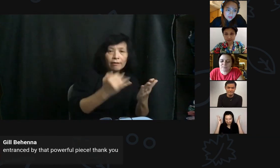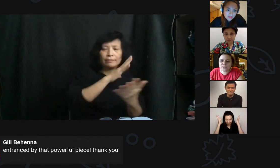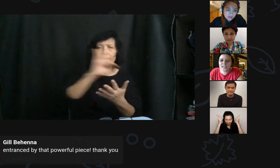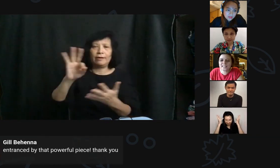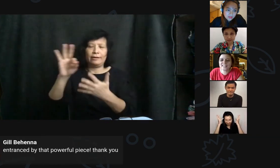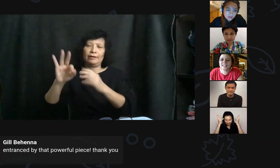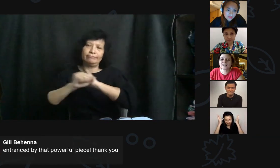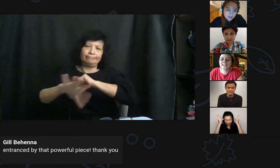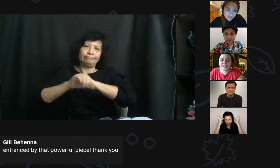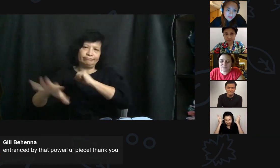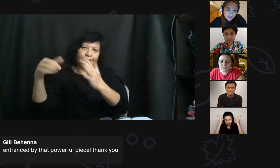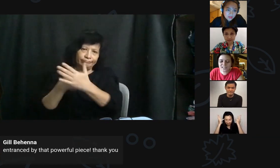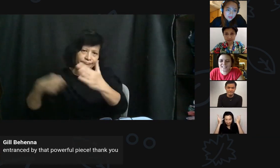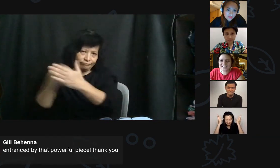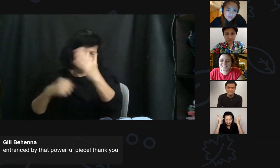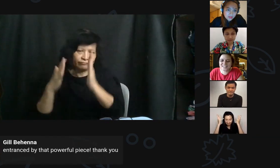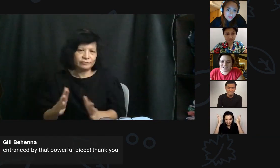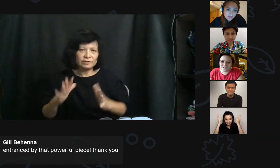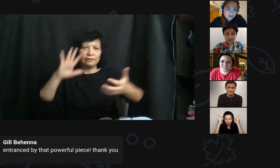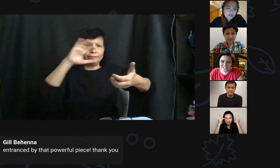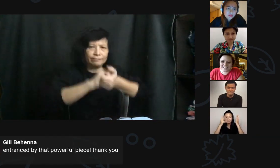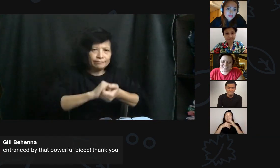Collaborate, collaborate, collaborate.